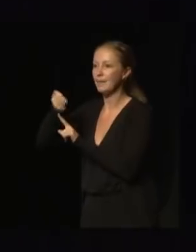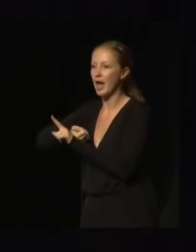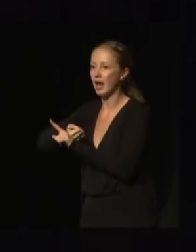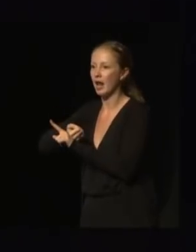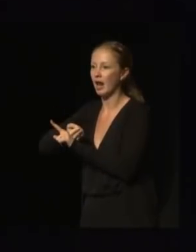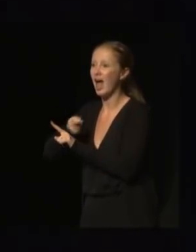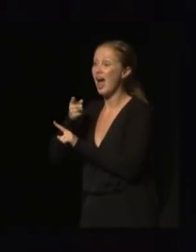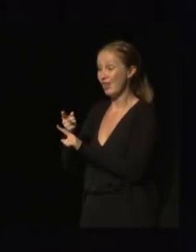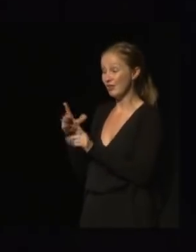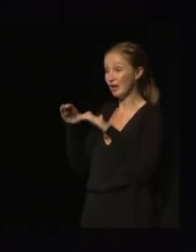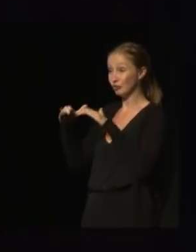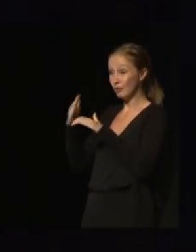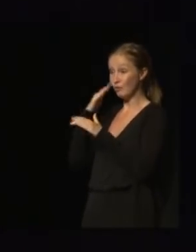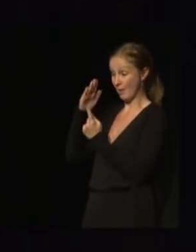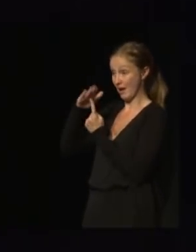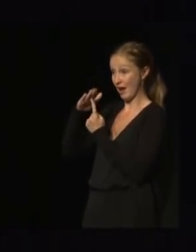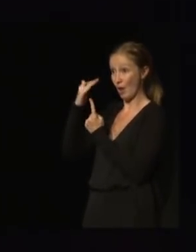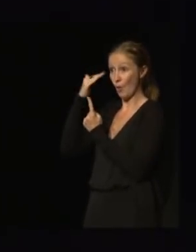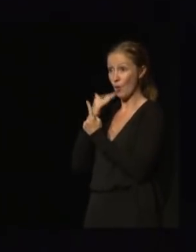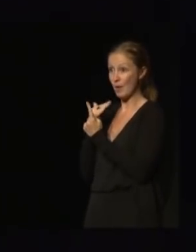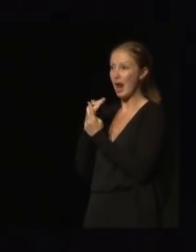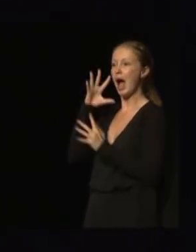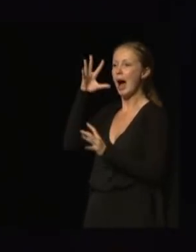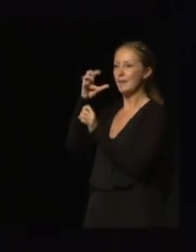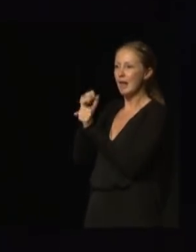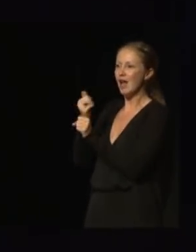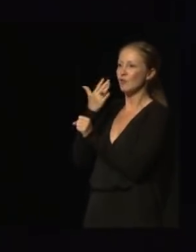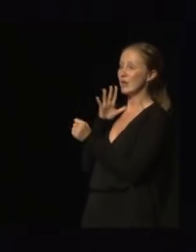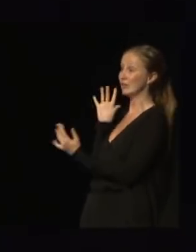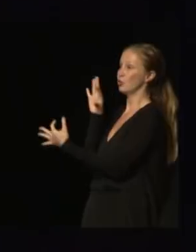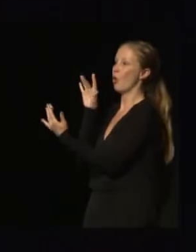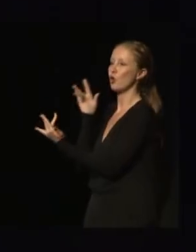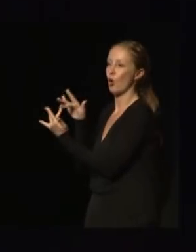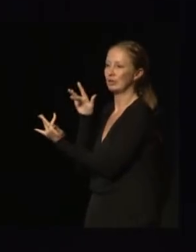to actually take the fight to political parties, and make political parties endorse women's suffrage.